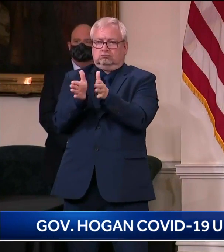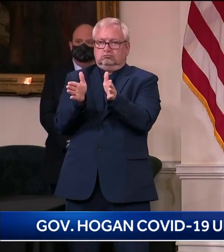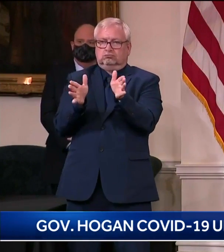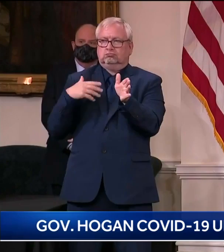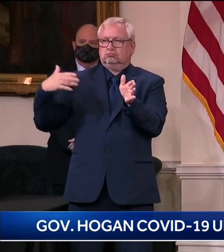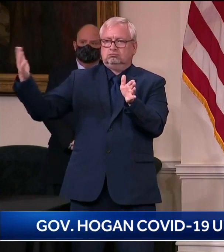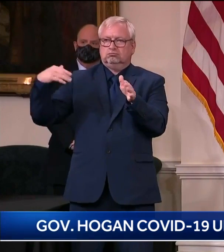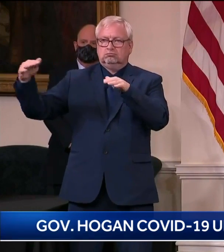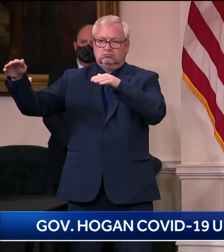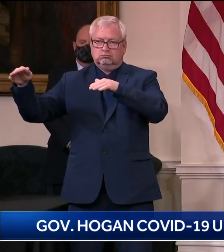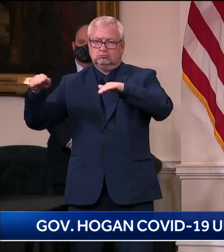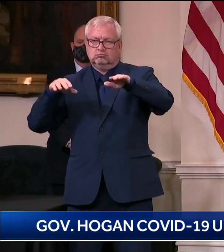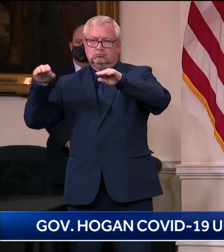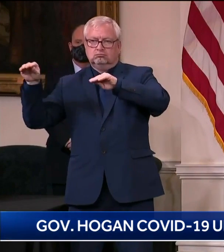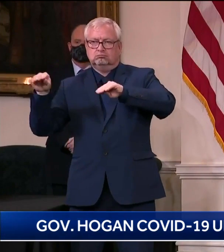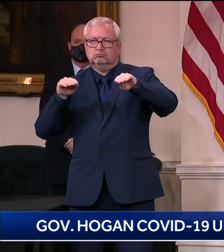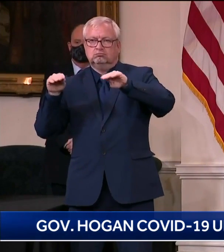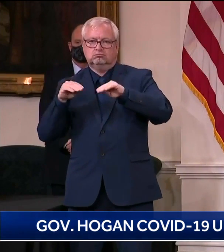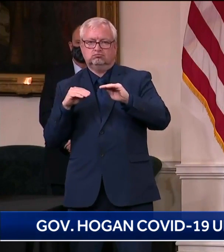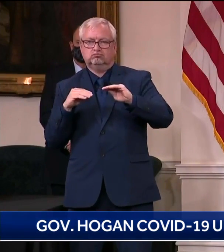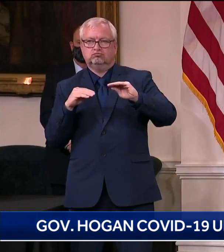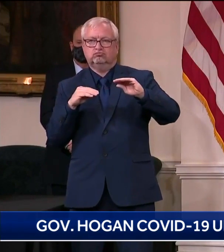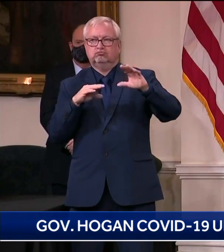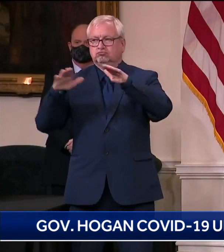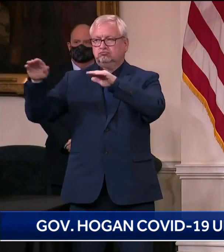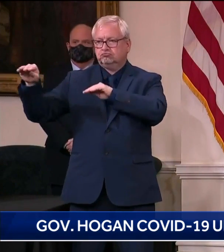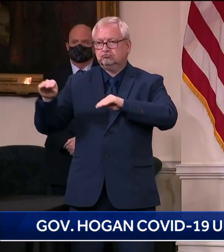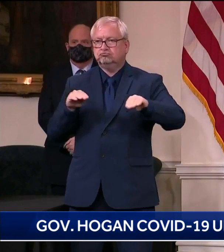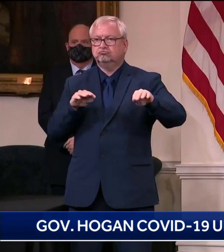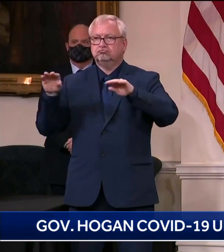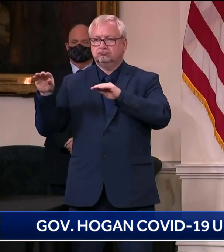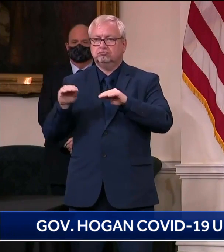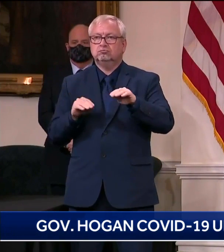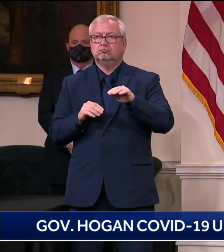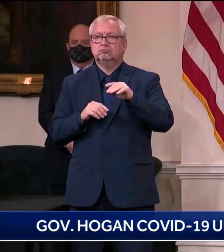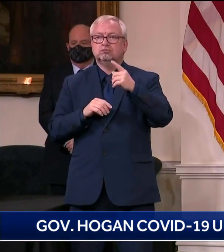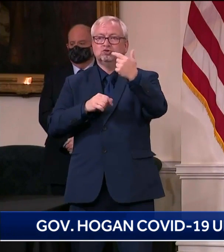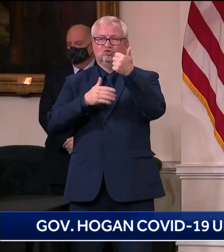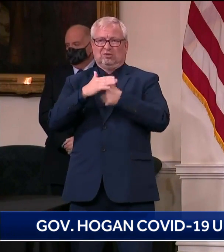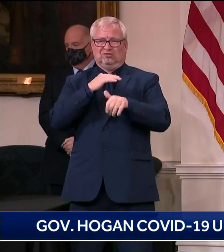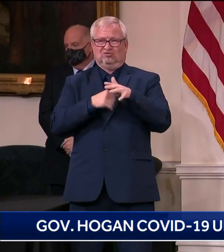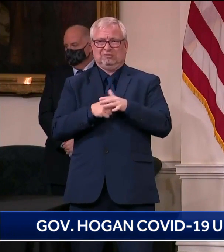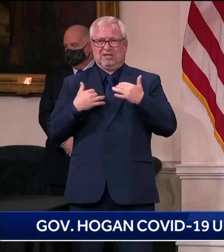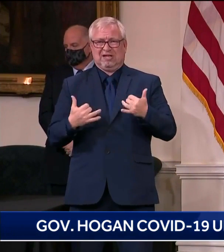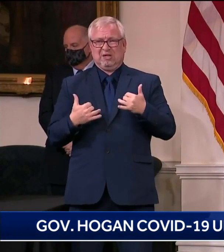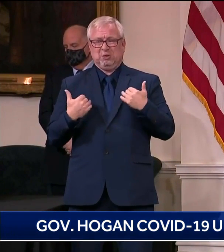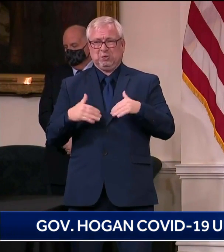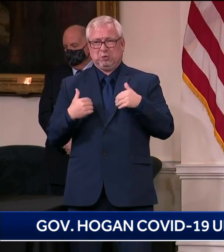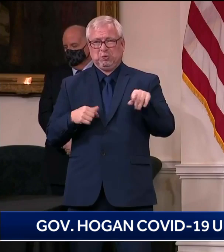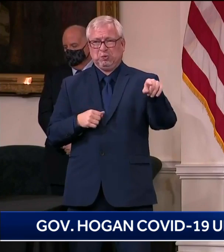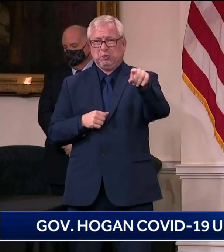THOUSAND PEOPLE SO THAT IS WHY WE ARE MAKING SUCH A BROAD CALL.